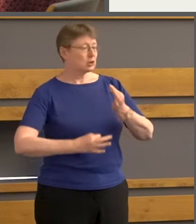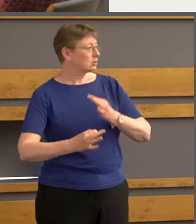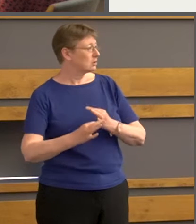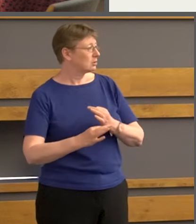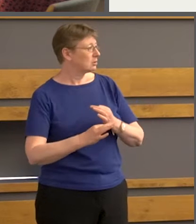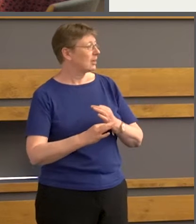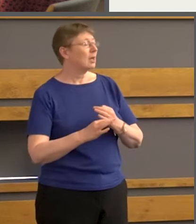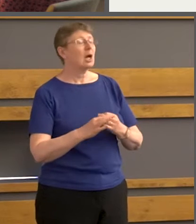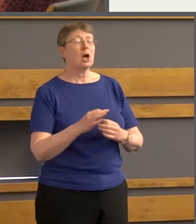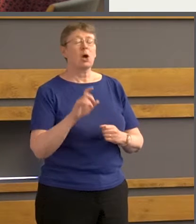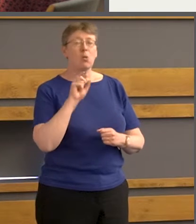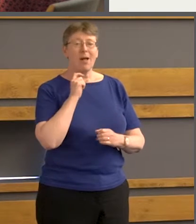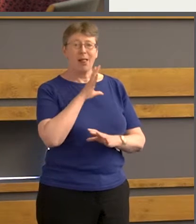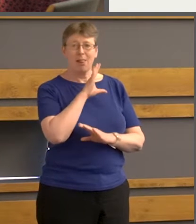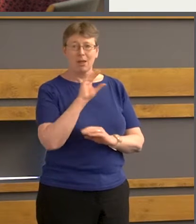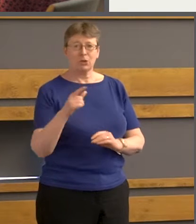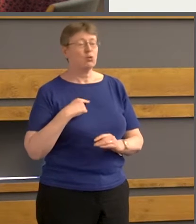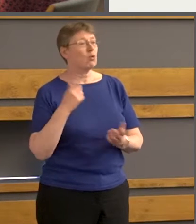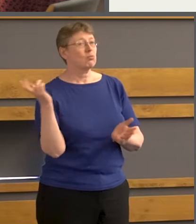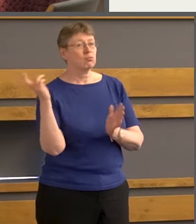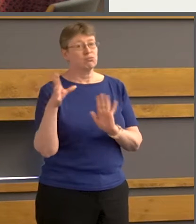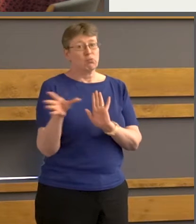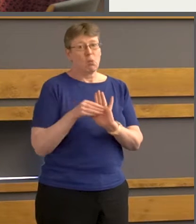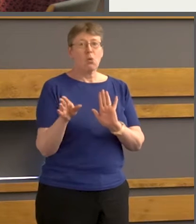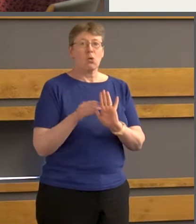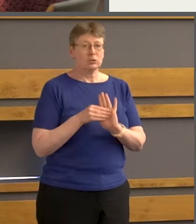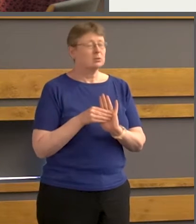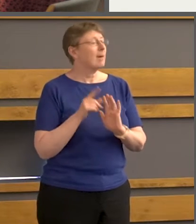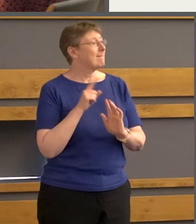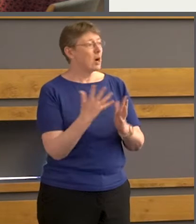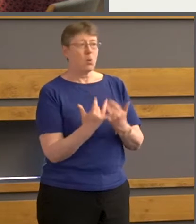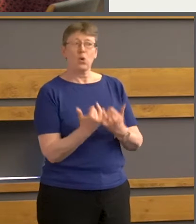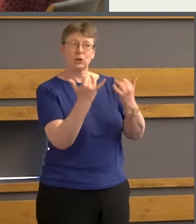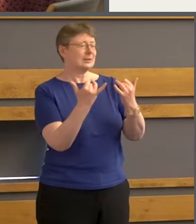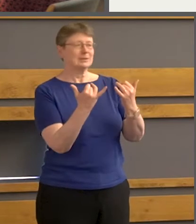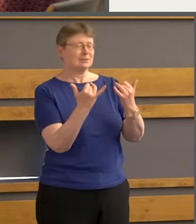Just to make you aware, the talk is being recorded, but the audience don't feature in the recording.